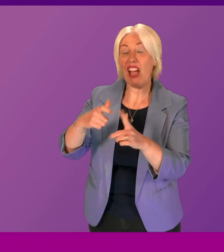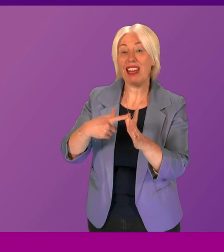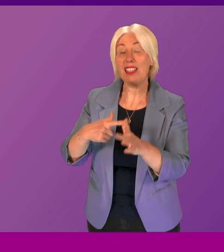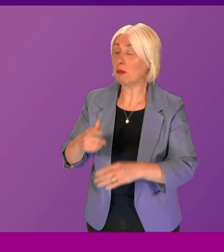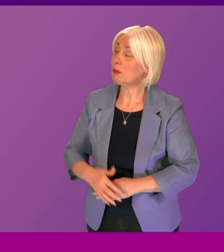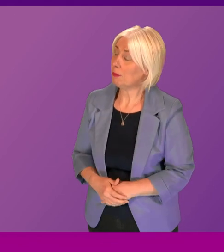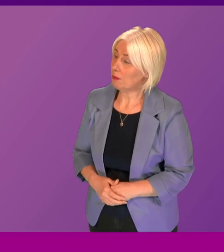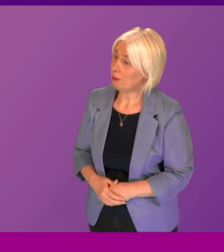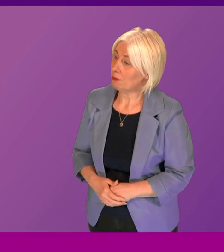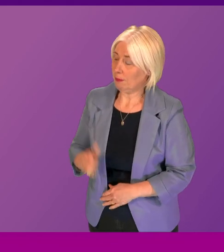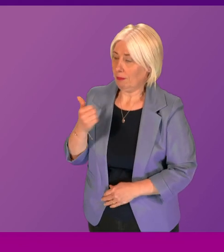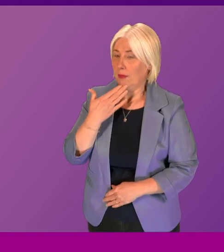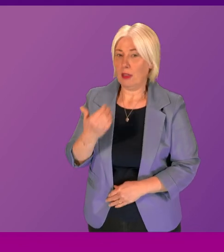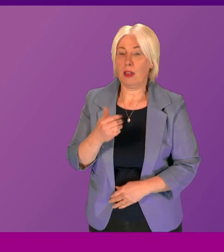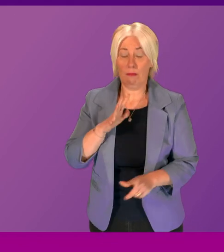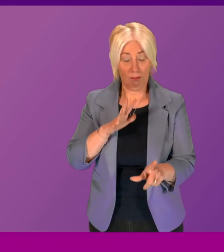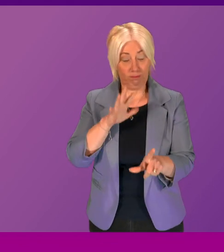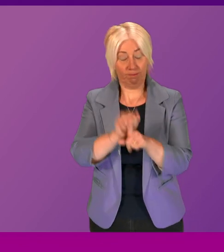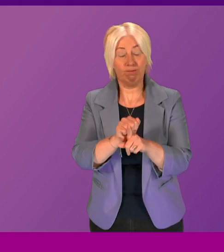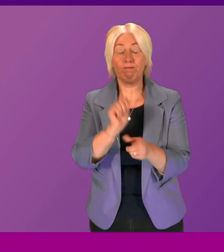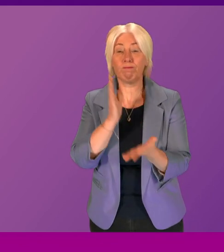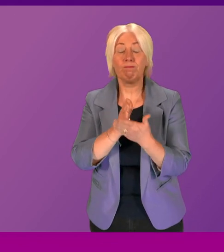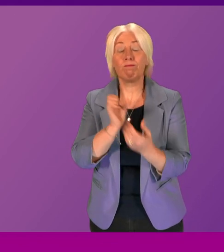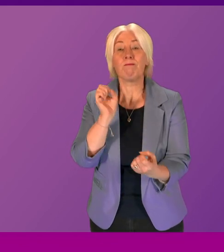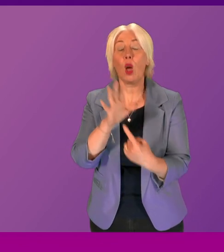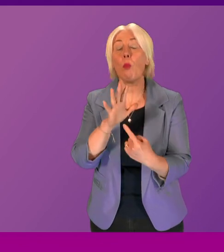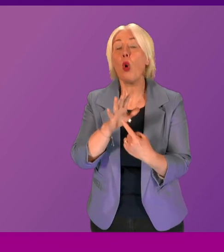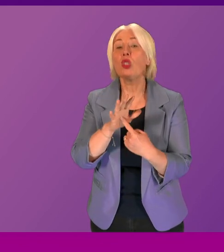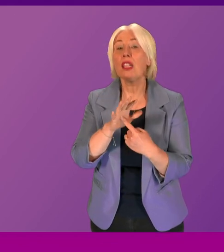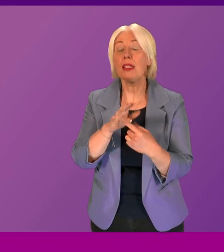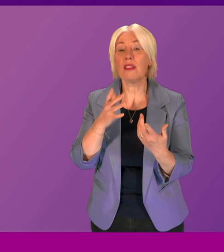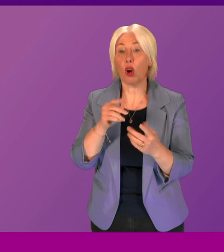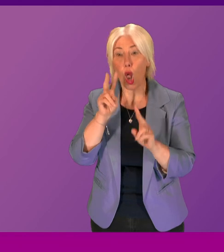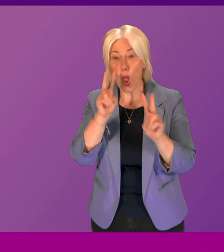Diagnosis is an important step on the journey of people seeking support for the diverse